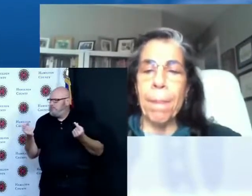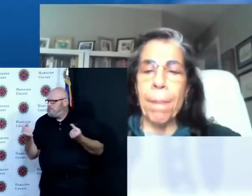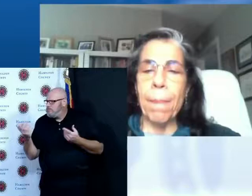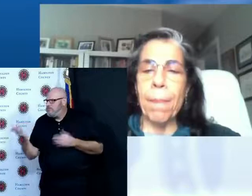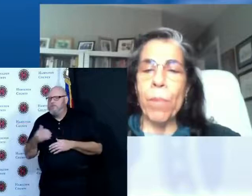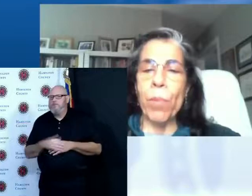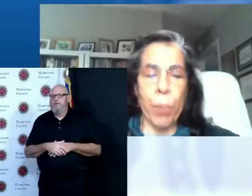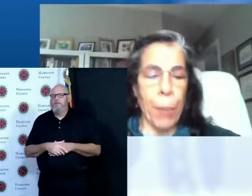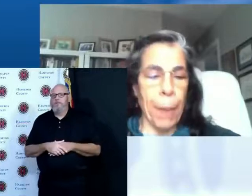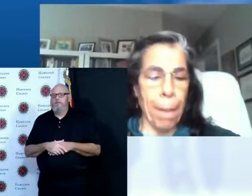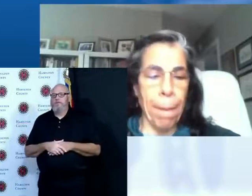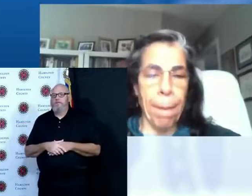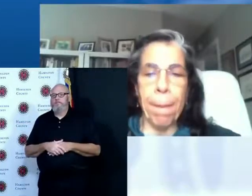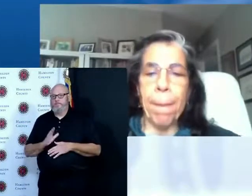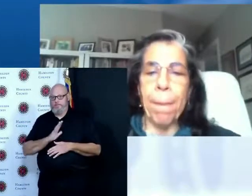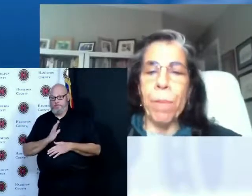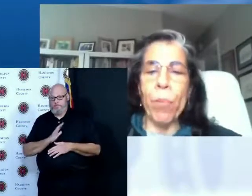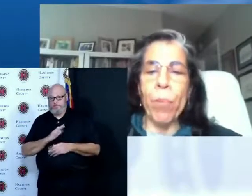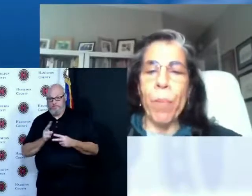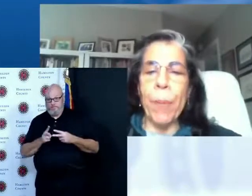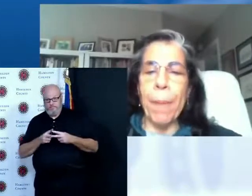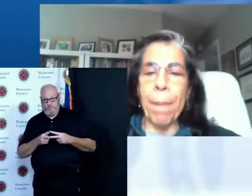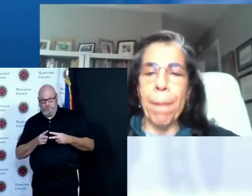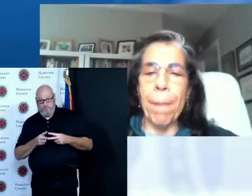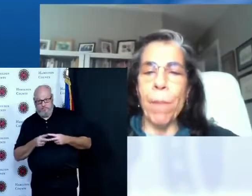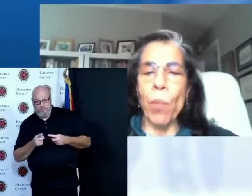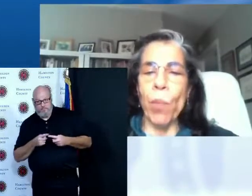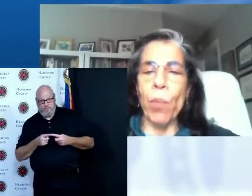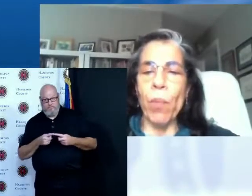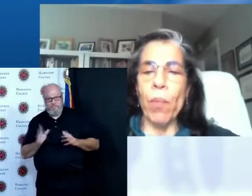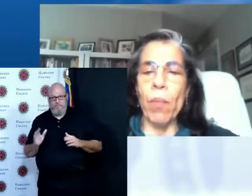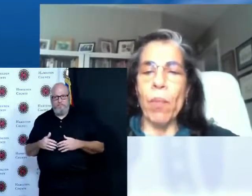part is I really think we as a community have really continued to focus on those measures that